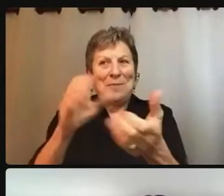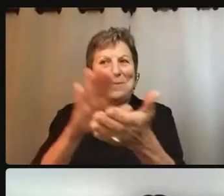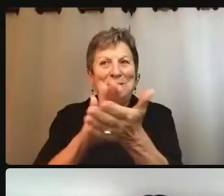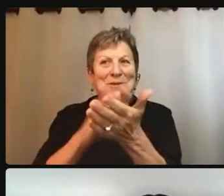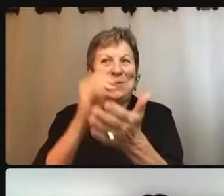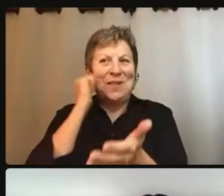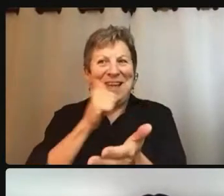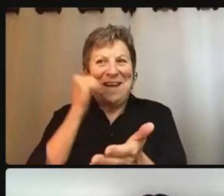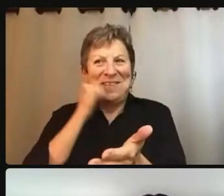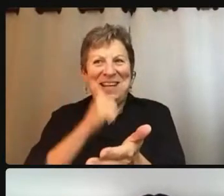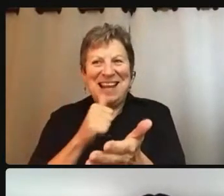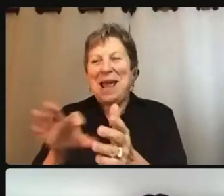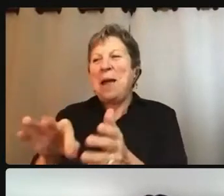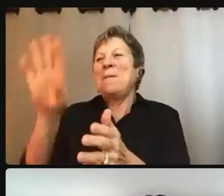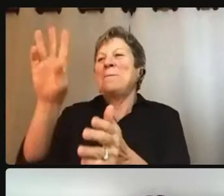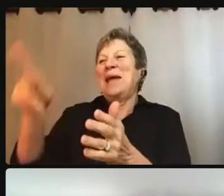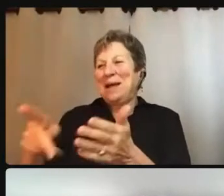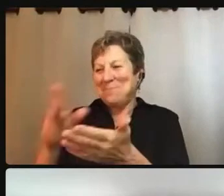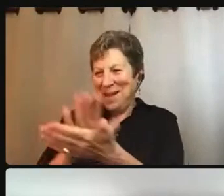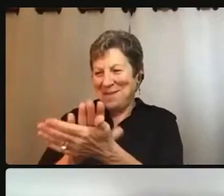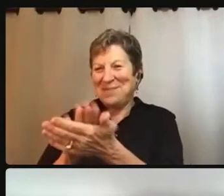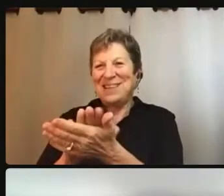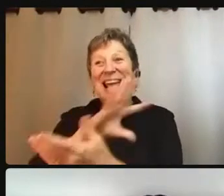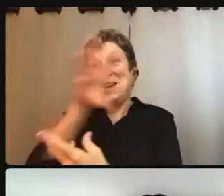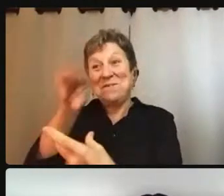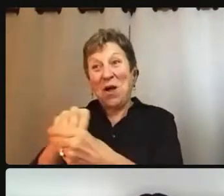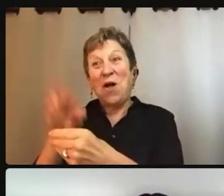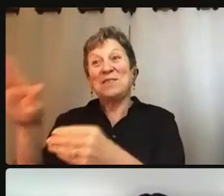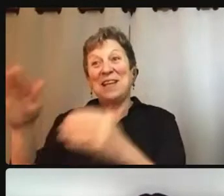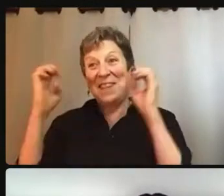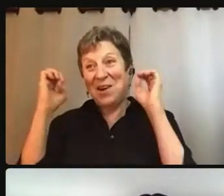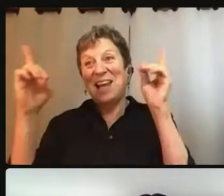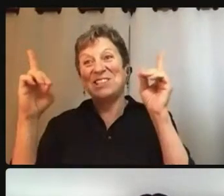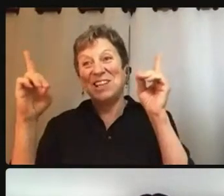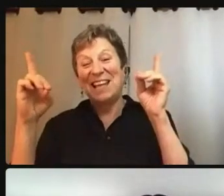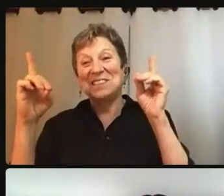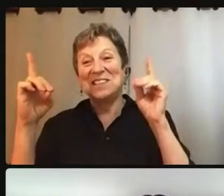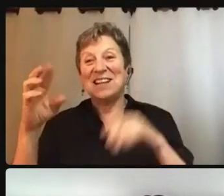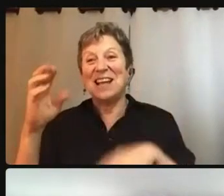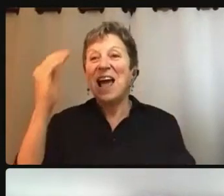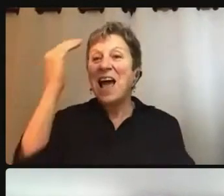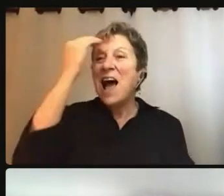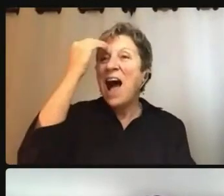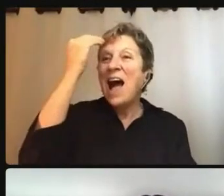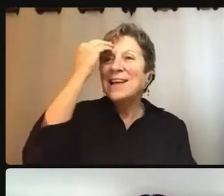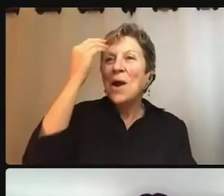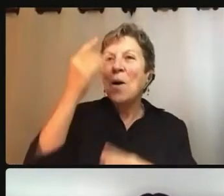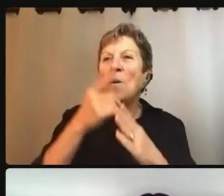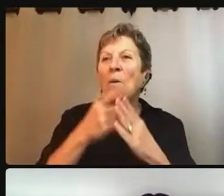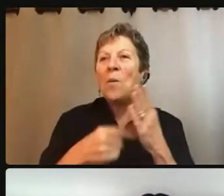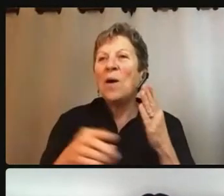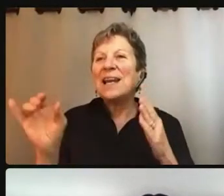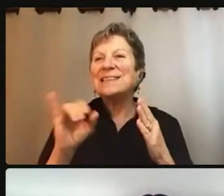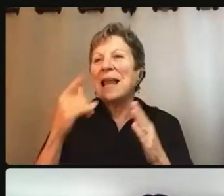WIFE AND I I DRIVE TO SCHOOL EVERY DAY. I PICK THEM UP FROM SCHOOL